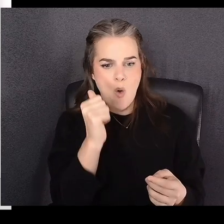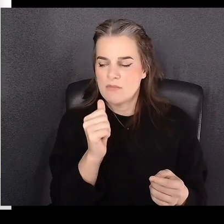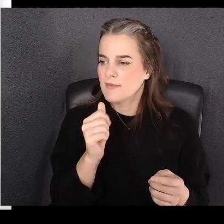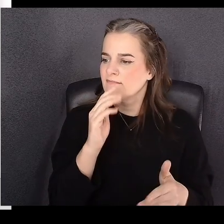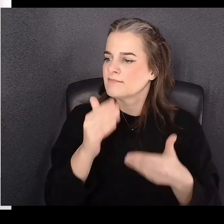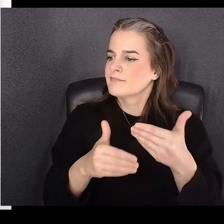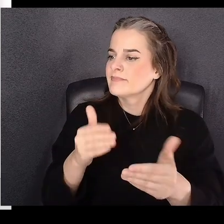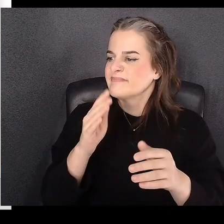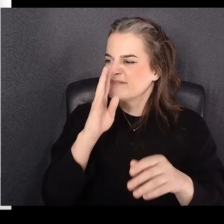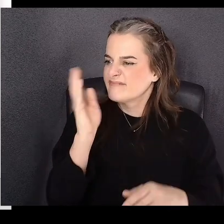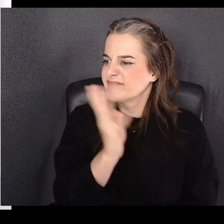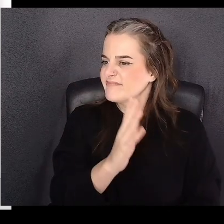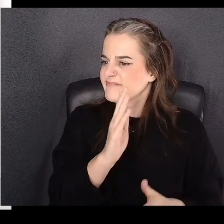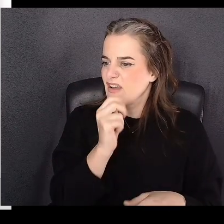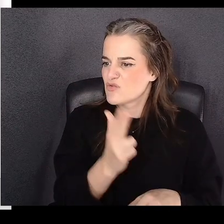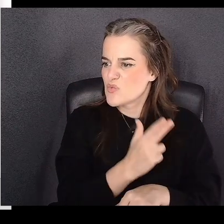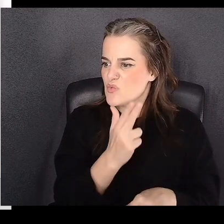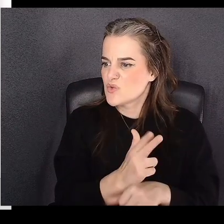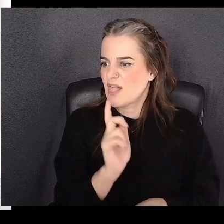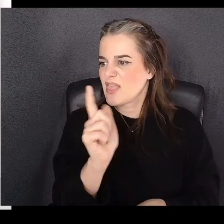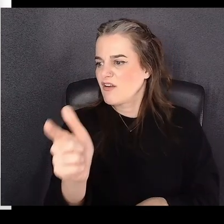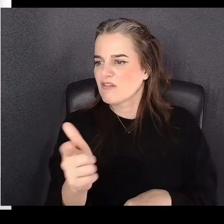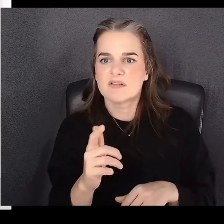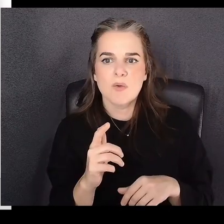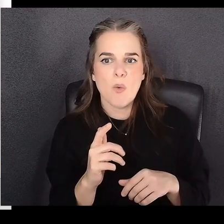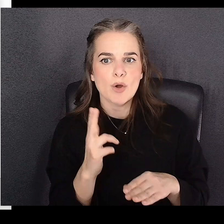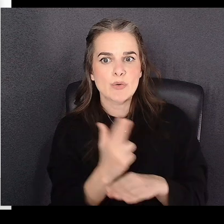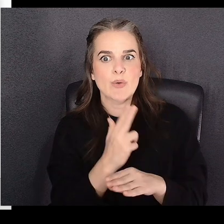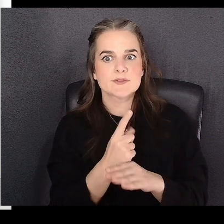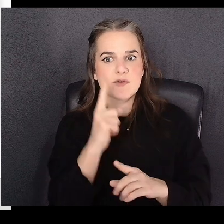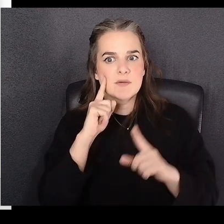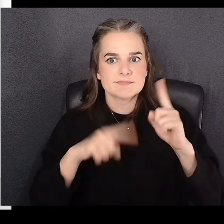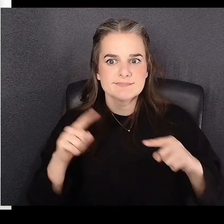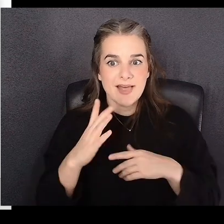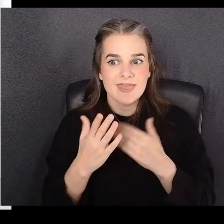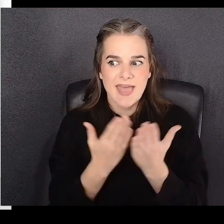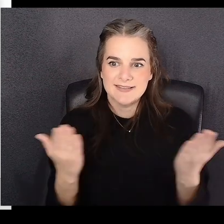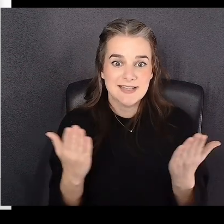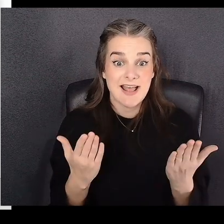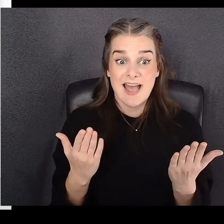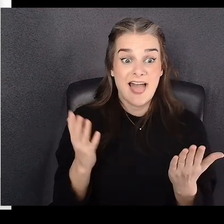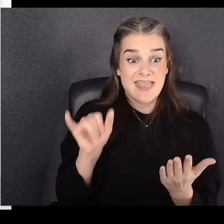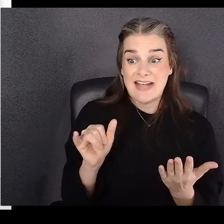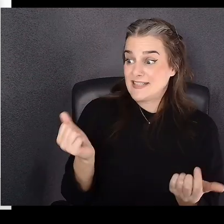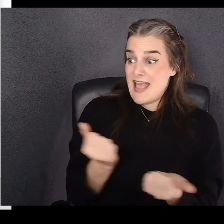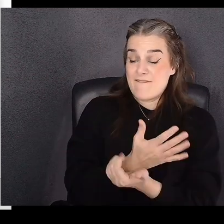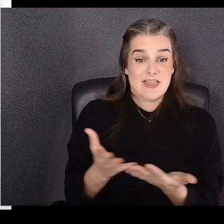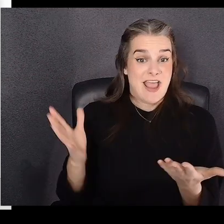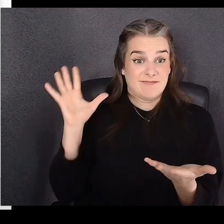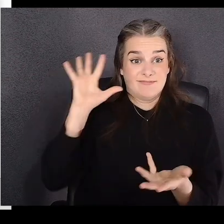and use for all types of things. So that's everything. And more.